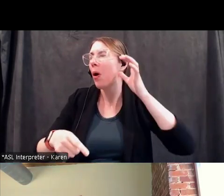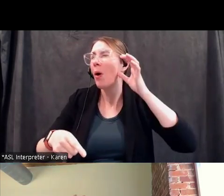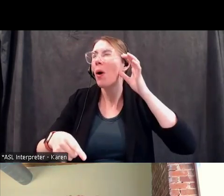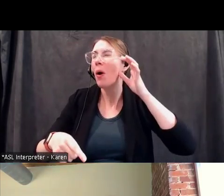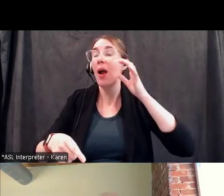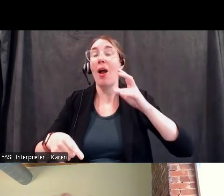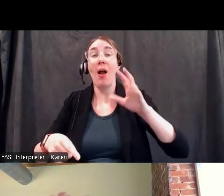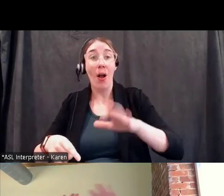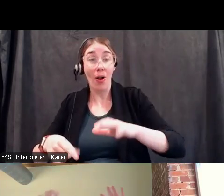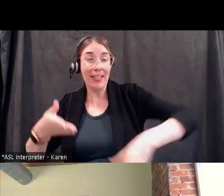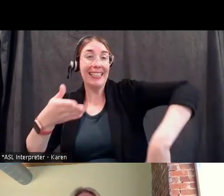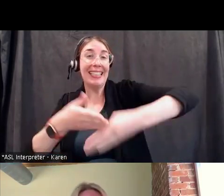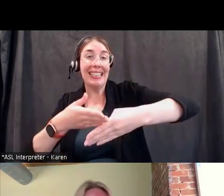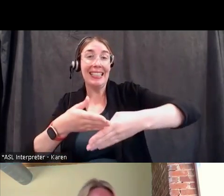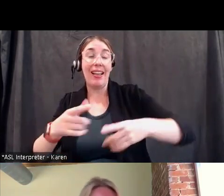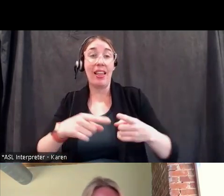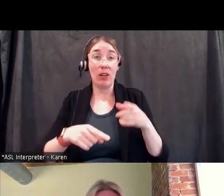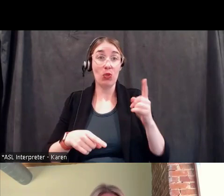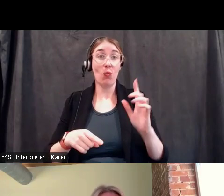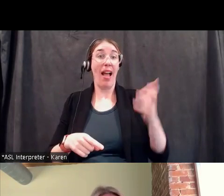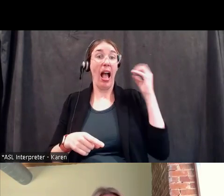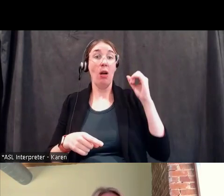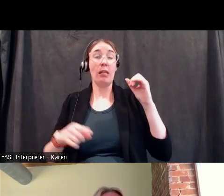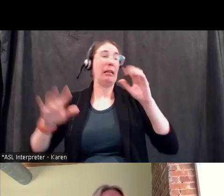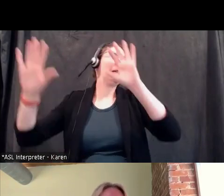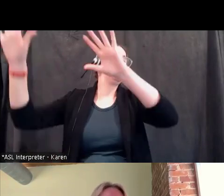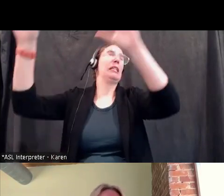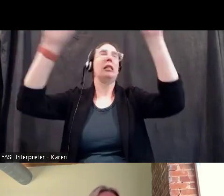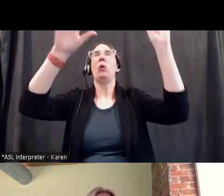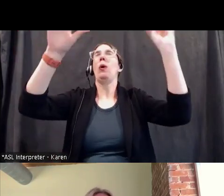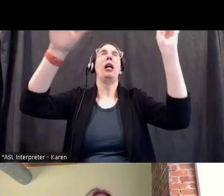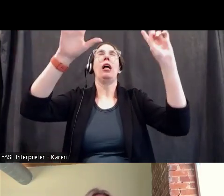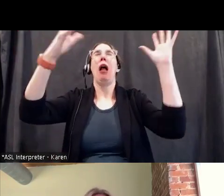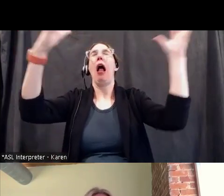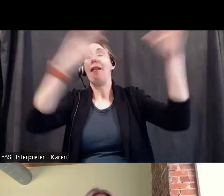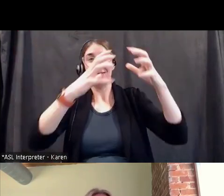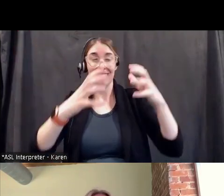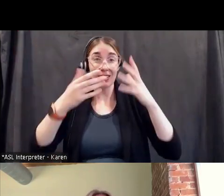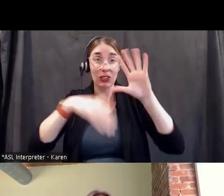you were like oh, my gosh, where is it coming, but that was really great team building as well.